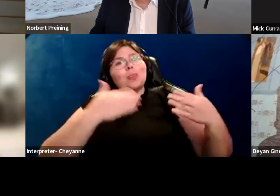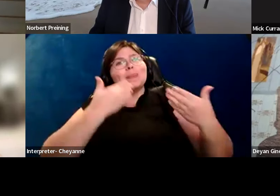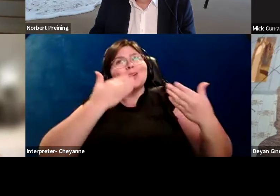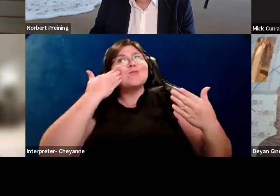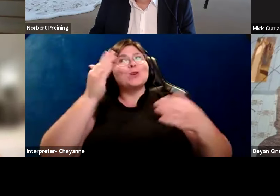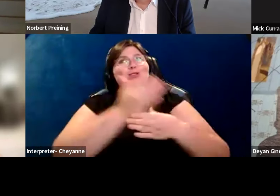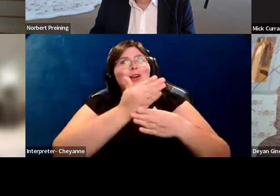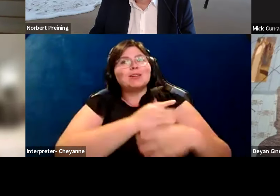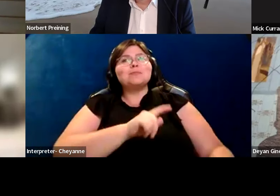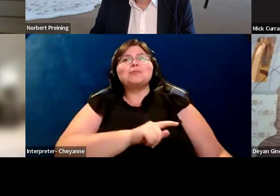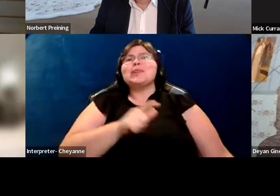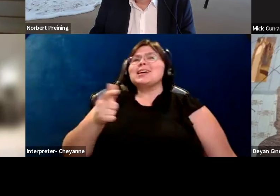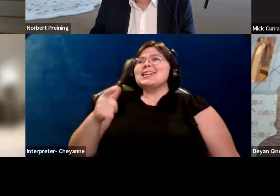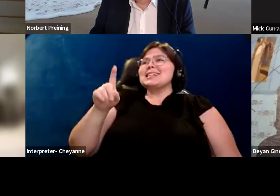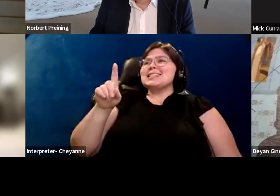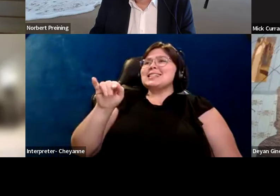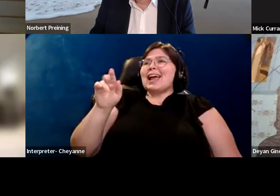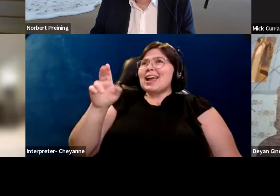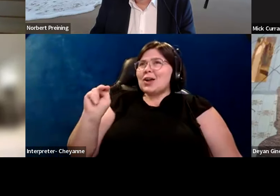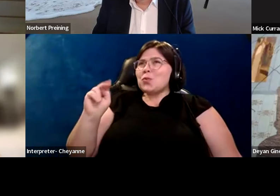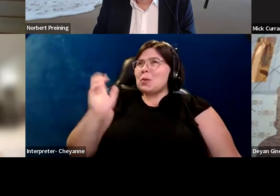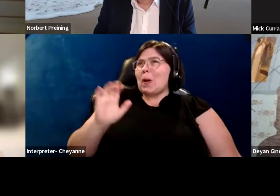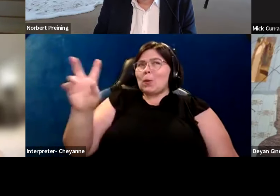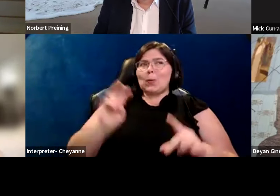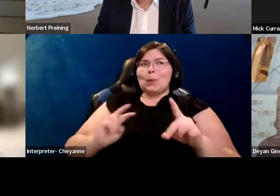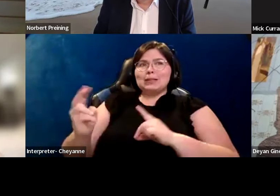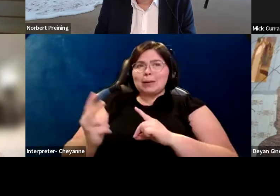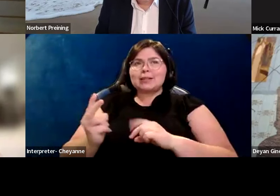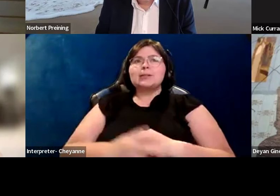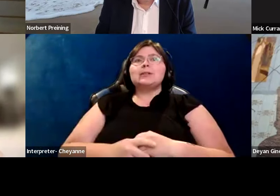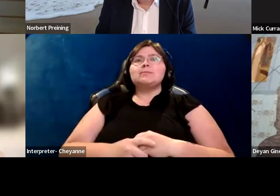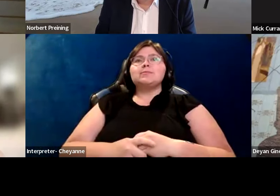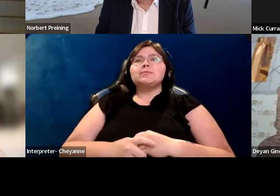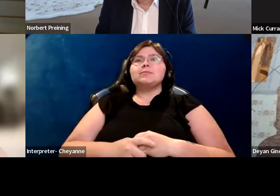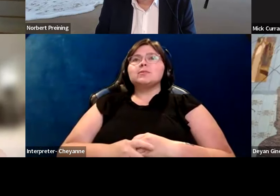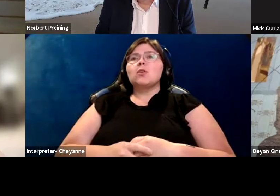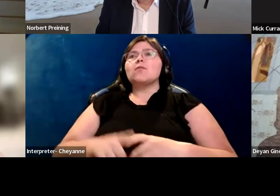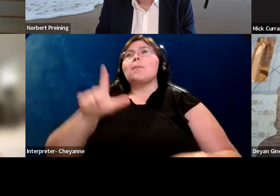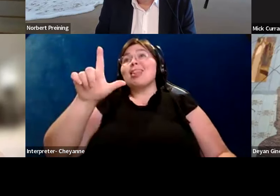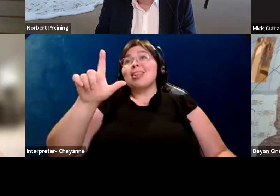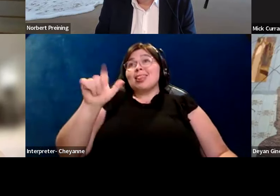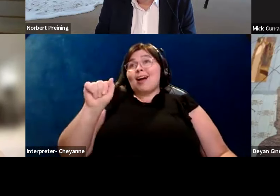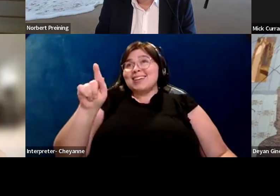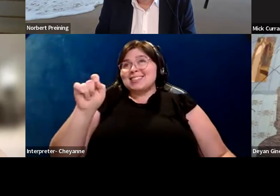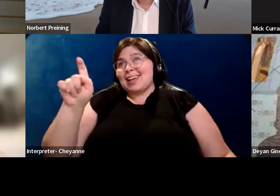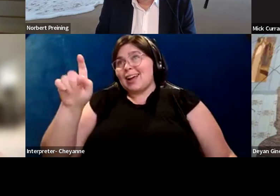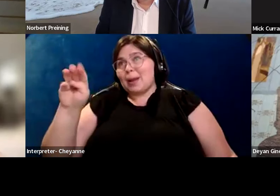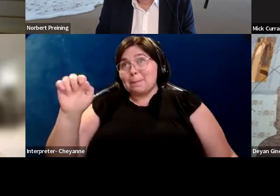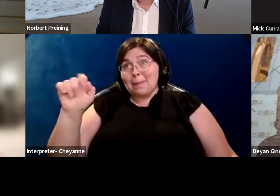Deyan, we wanted to ask for your perspective from a LaTeXML developer. So you're doing this translation all the time.